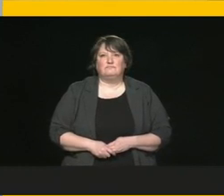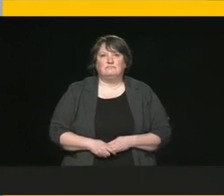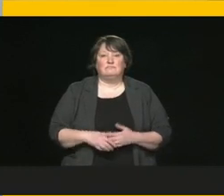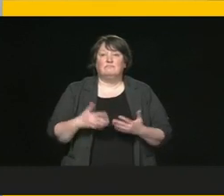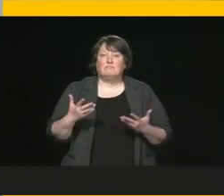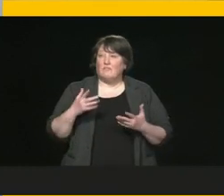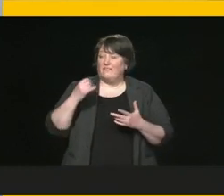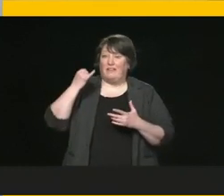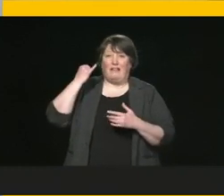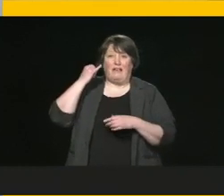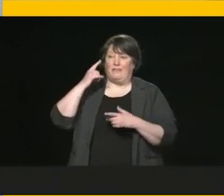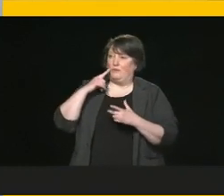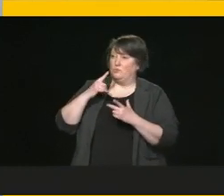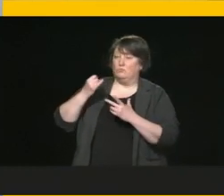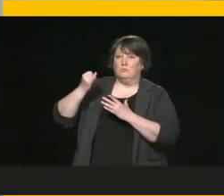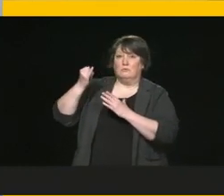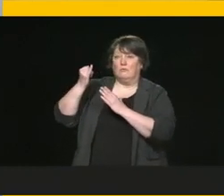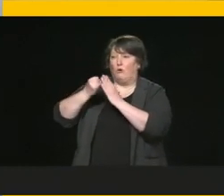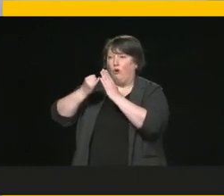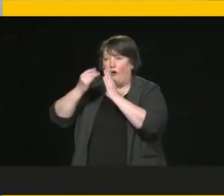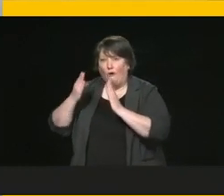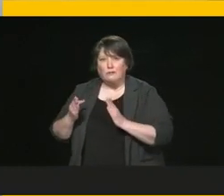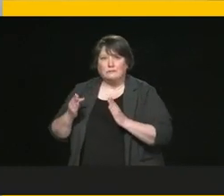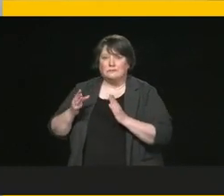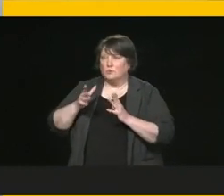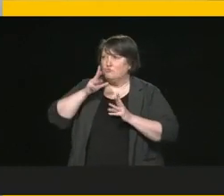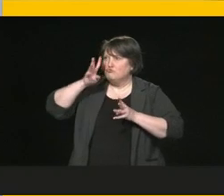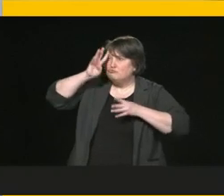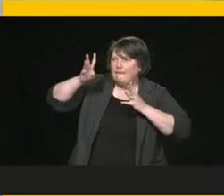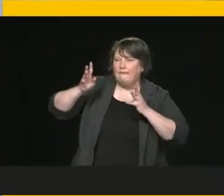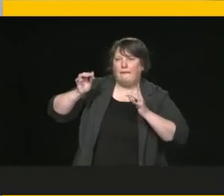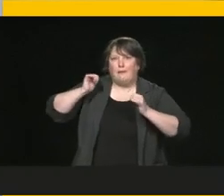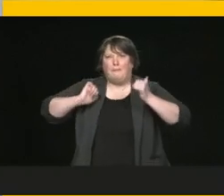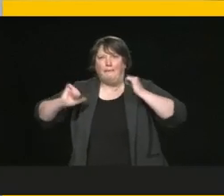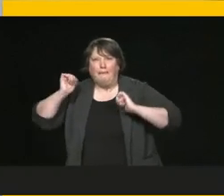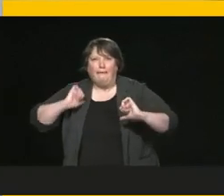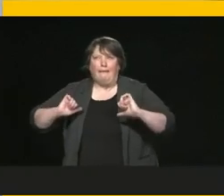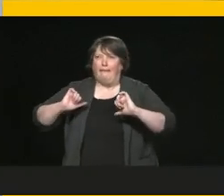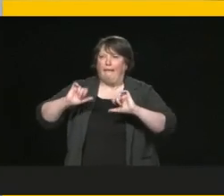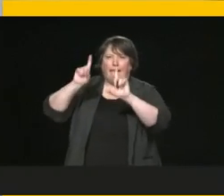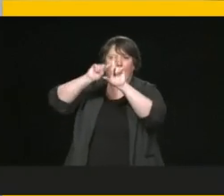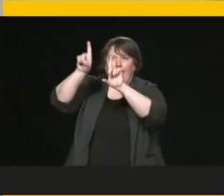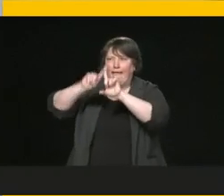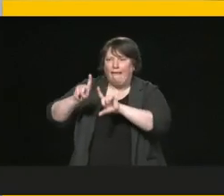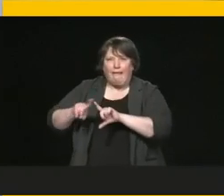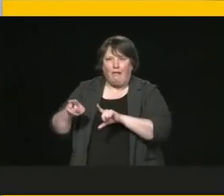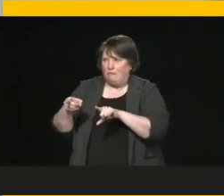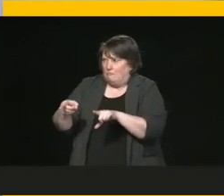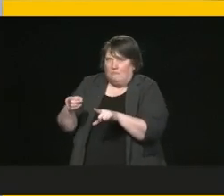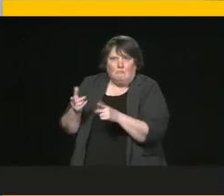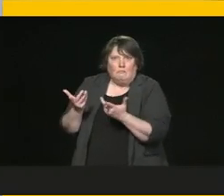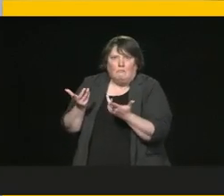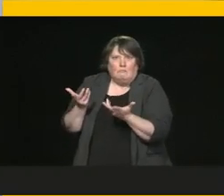THIS IS A DIFFICULT CONTEXT AS WELL FOR CREATORS AND ARTISTS